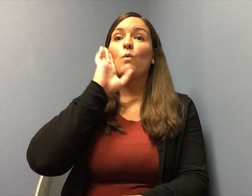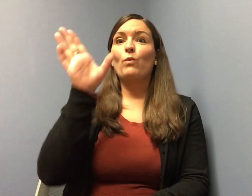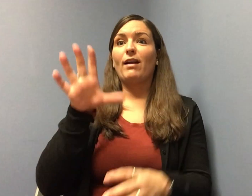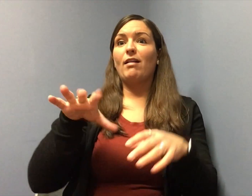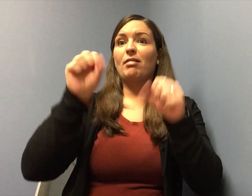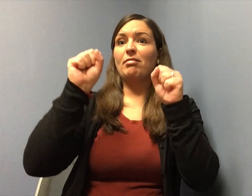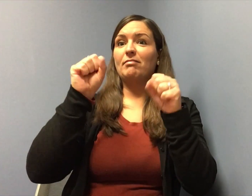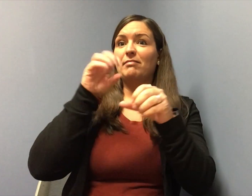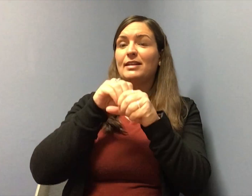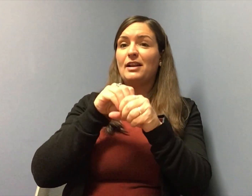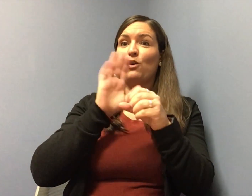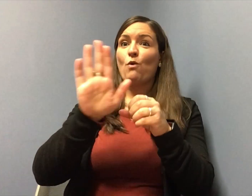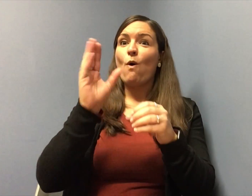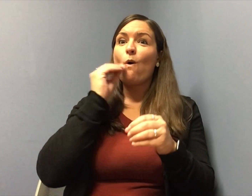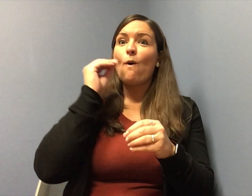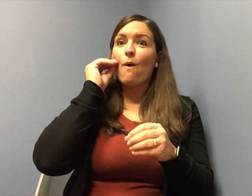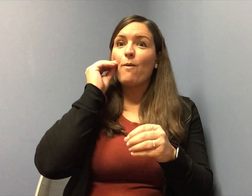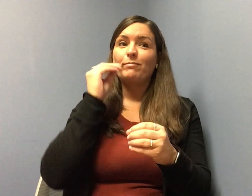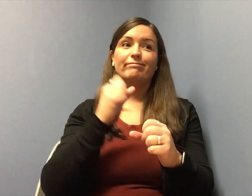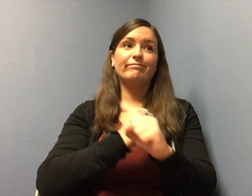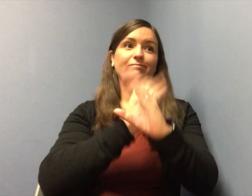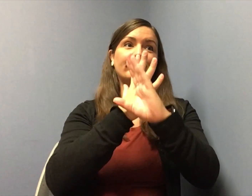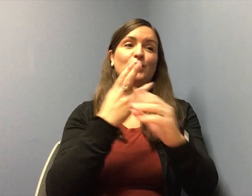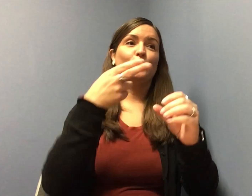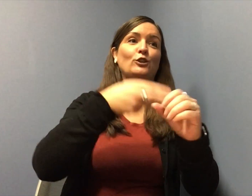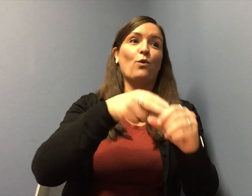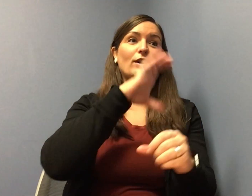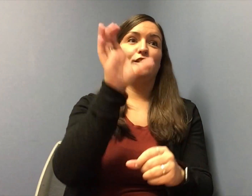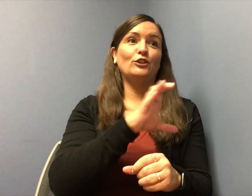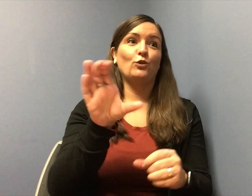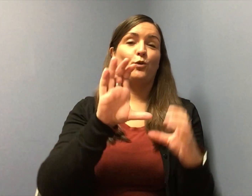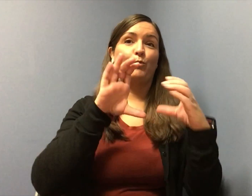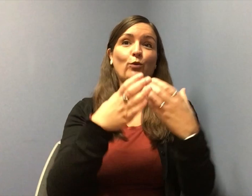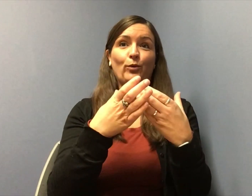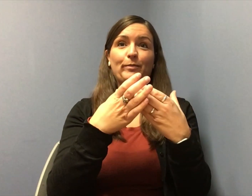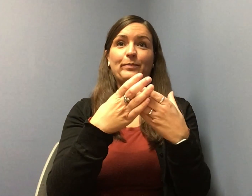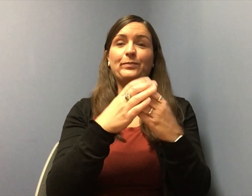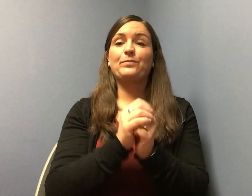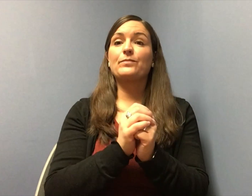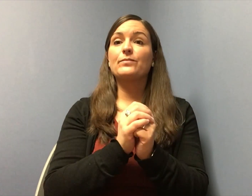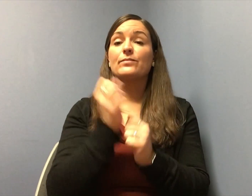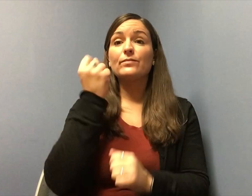which you can join from the comfort of your own home via Zoom.